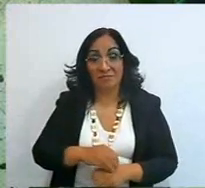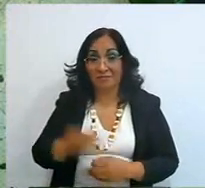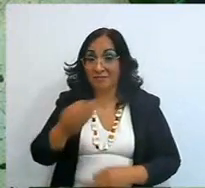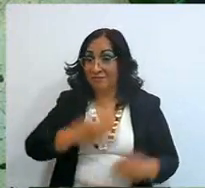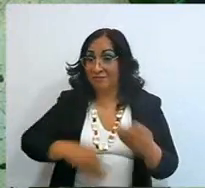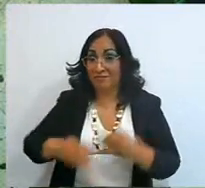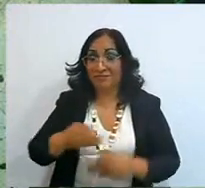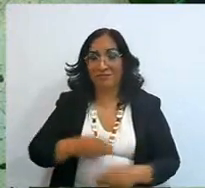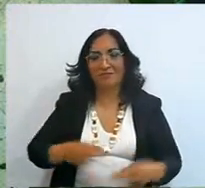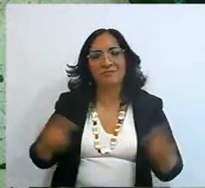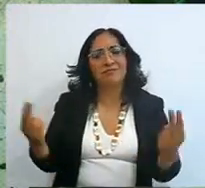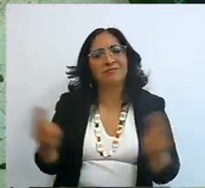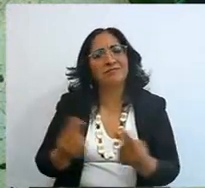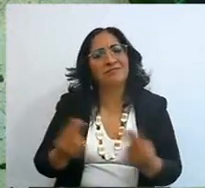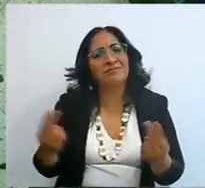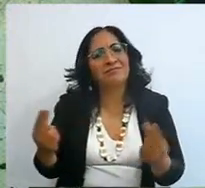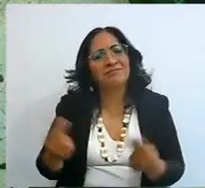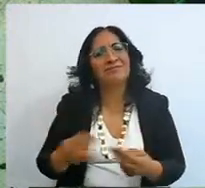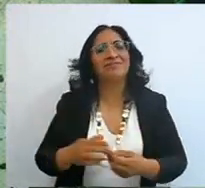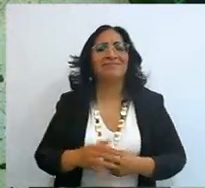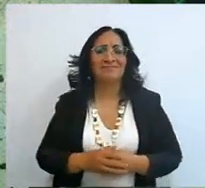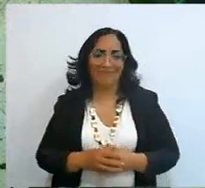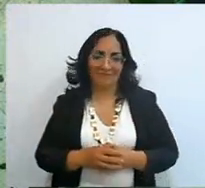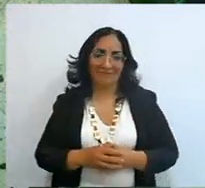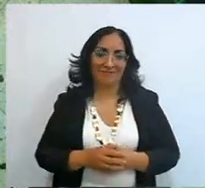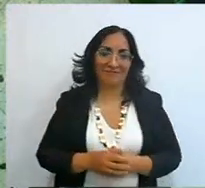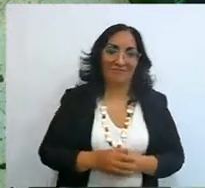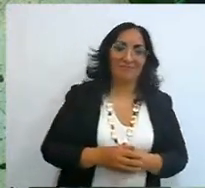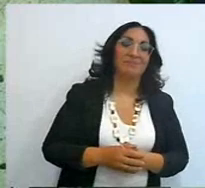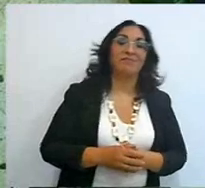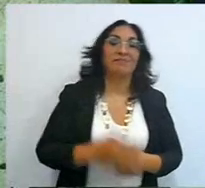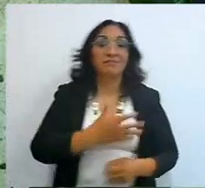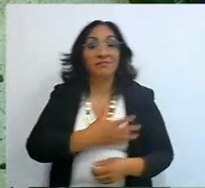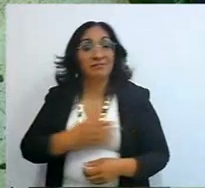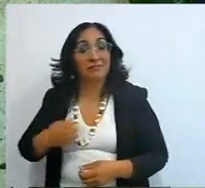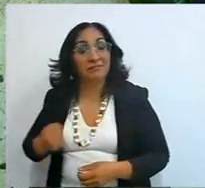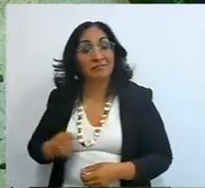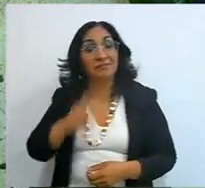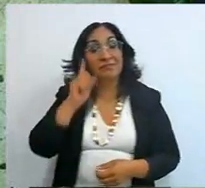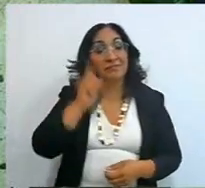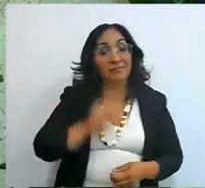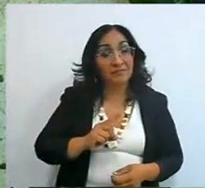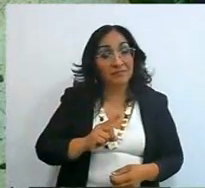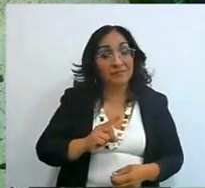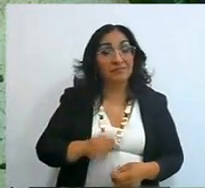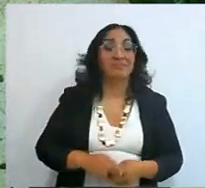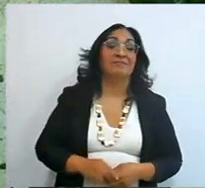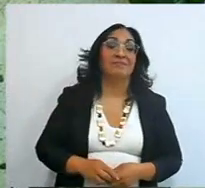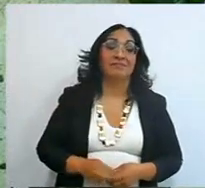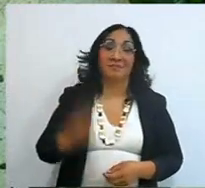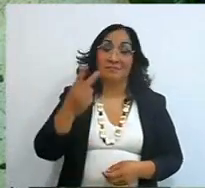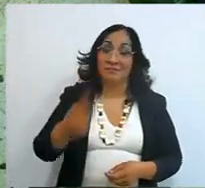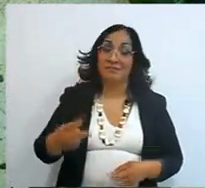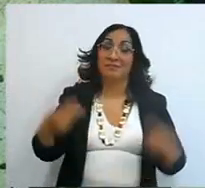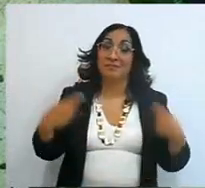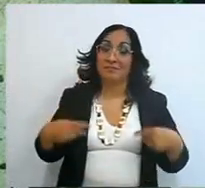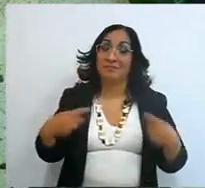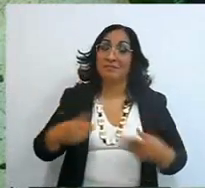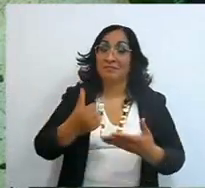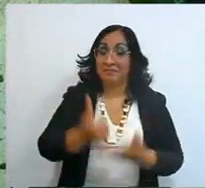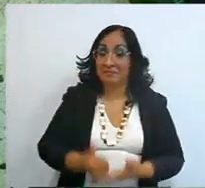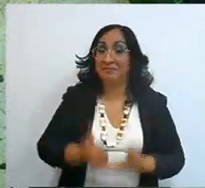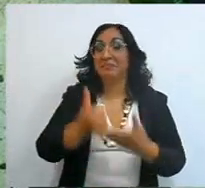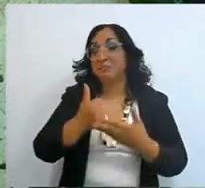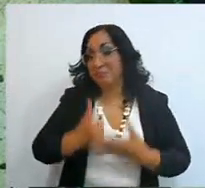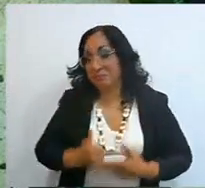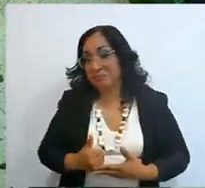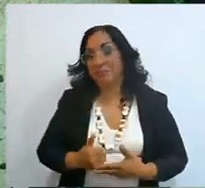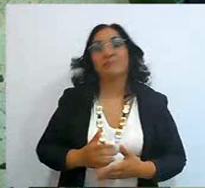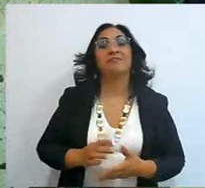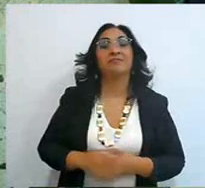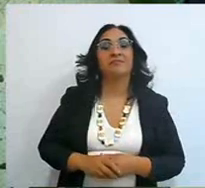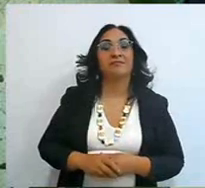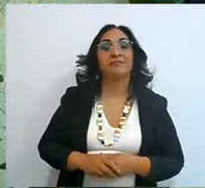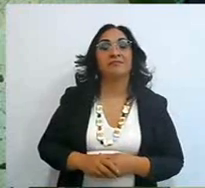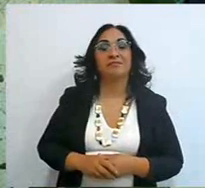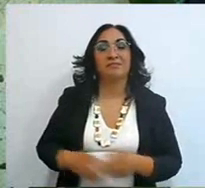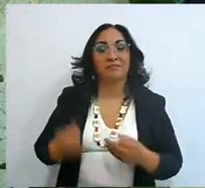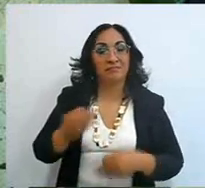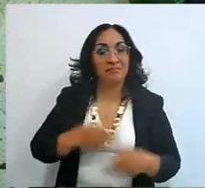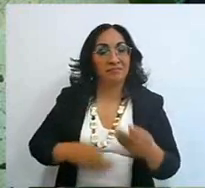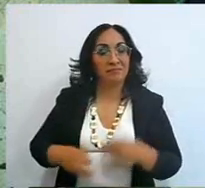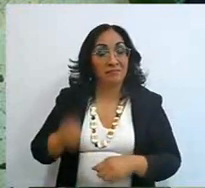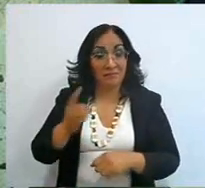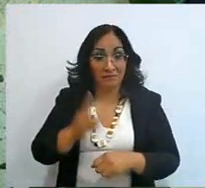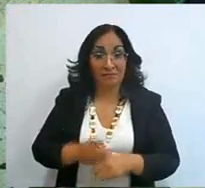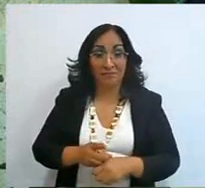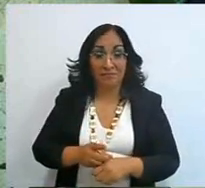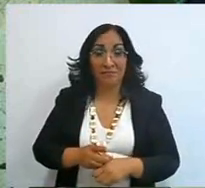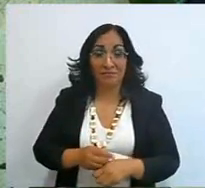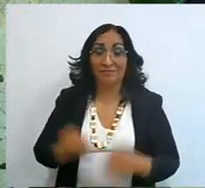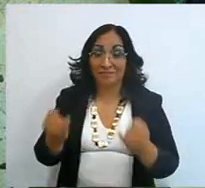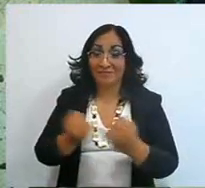Ana Rosa in taking out the study and daily reading, she also reads the Bible to me in a year, she also reads to me,